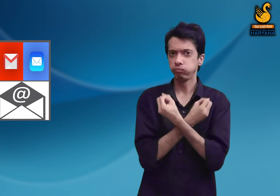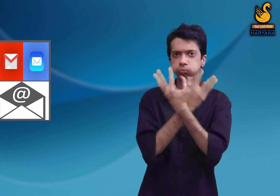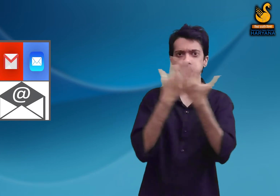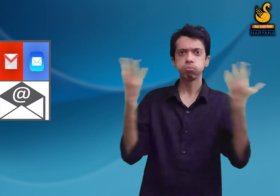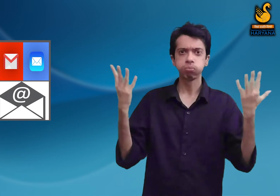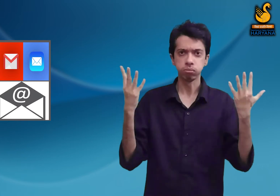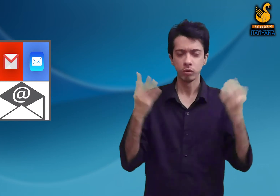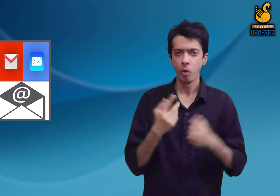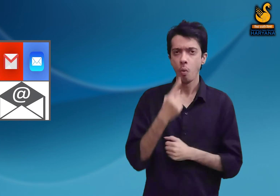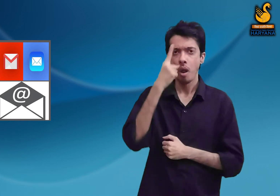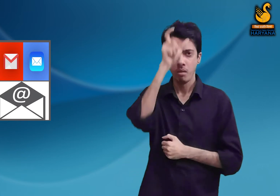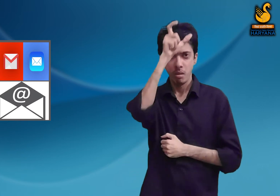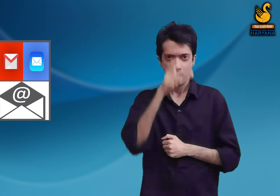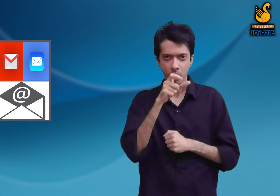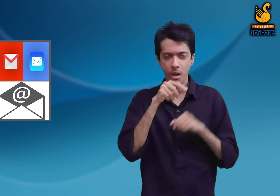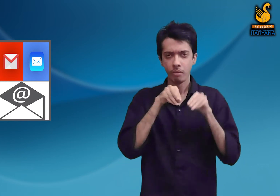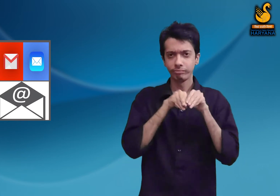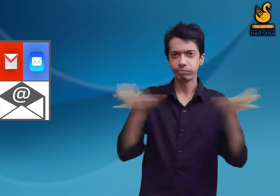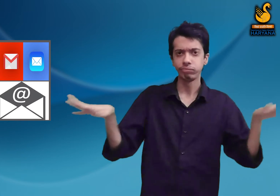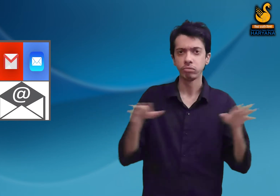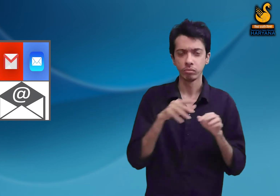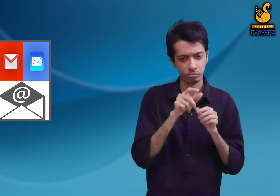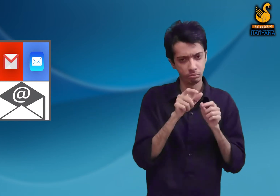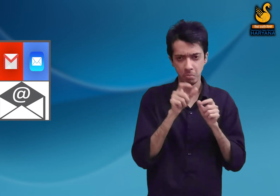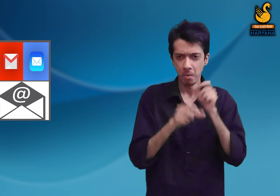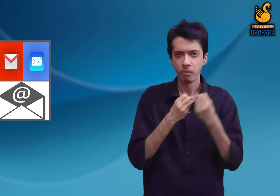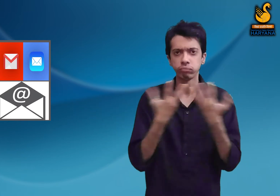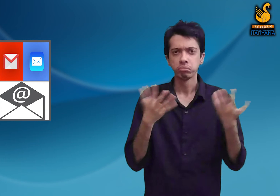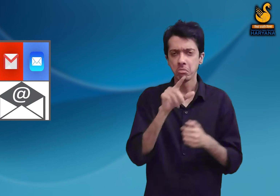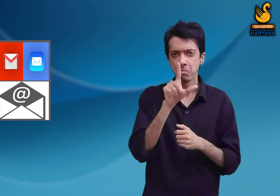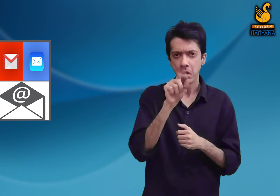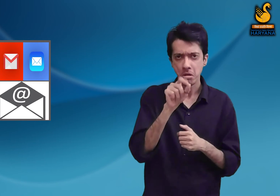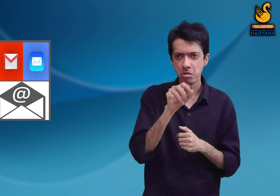Through emails, we can share information with many people at the same time.